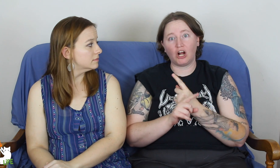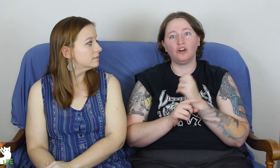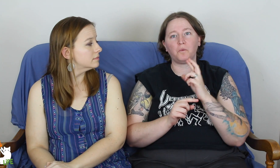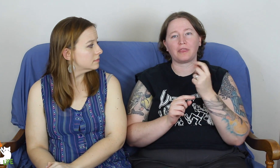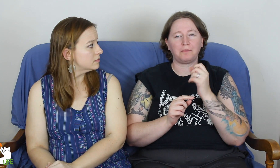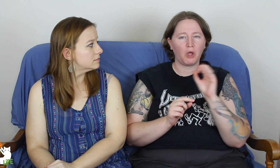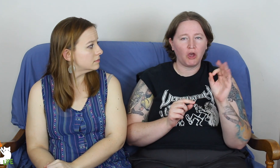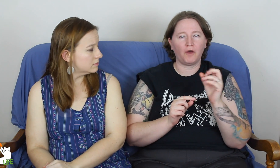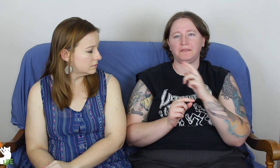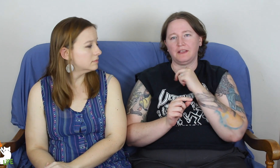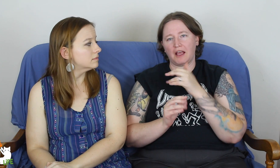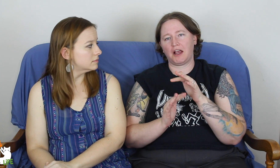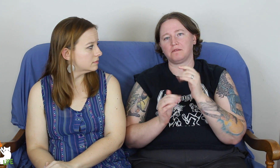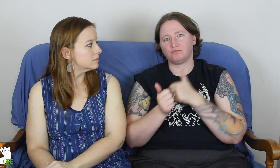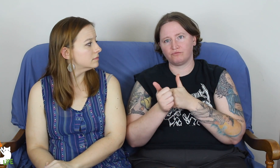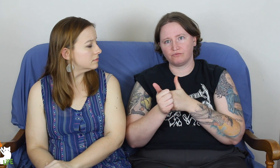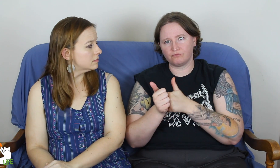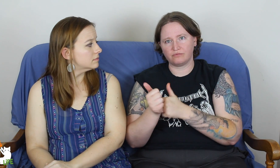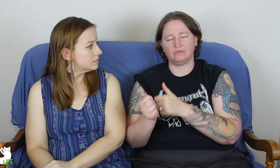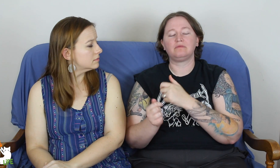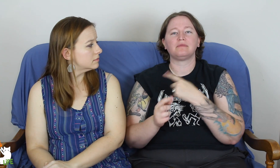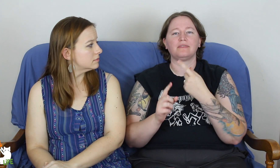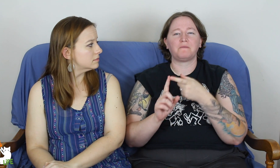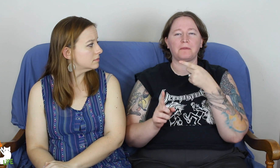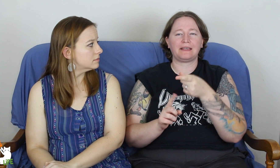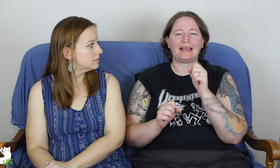Is it regular, or a little bit off? Following up on that.